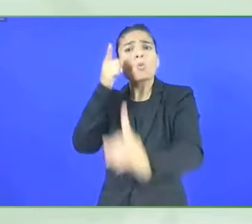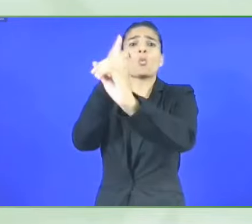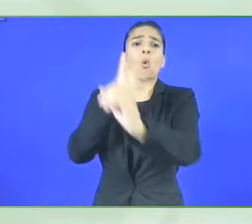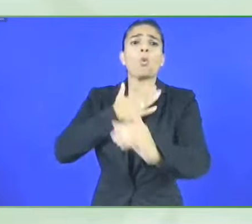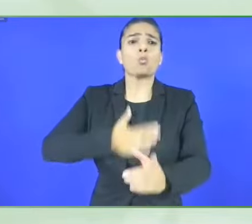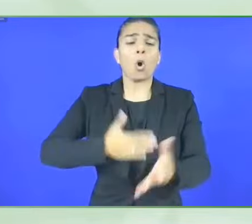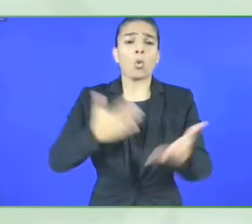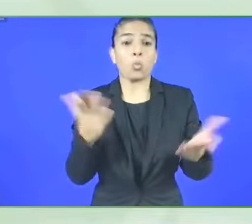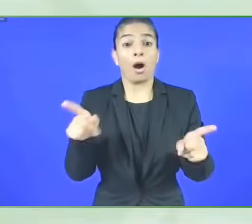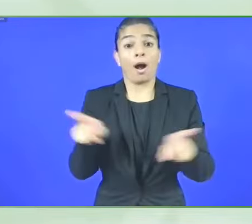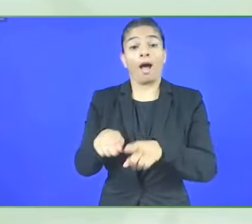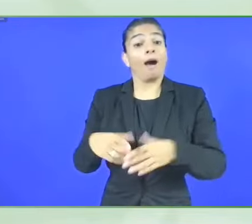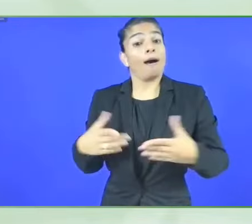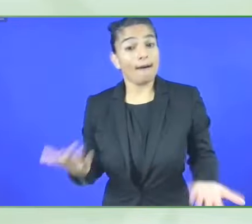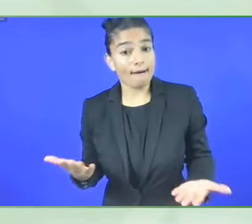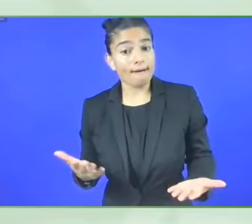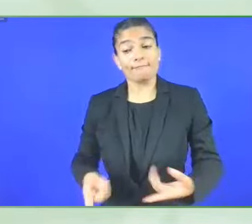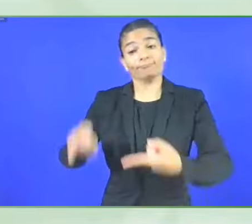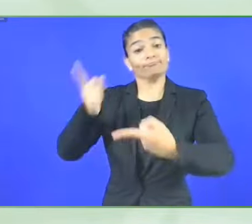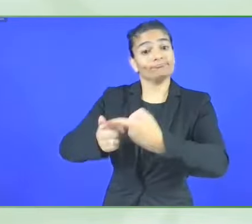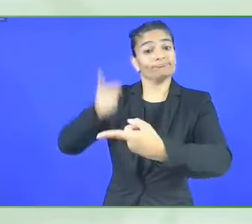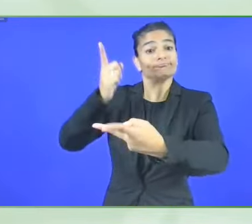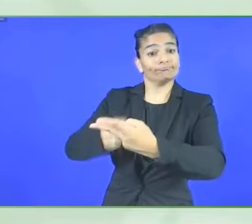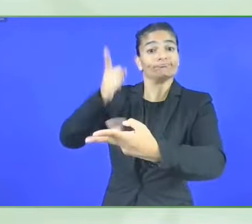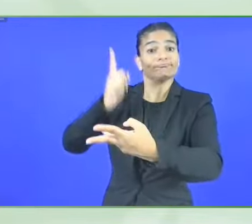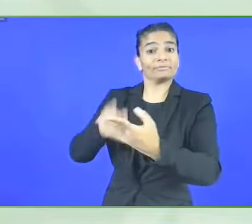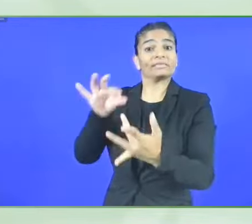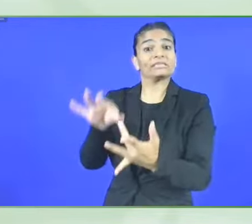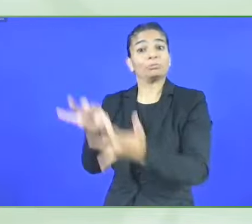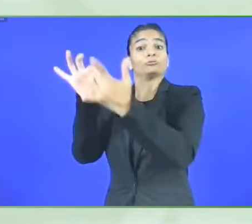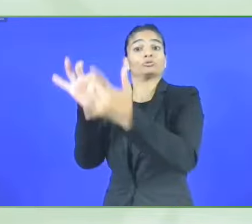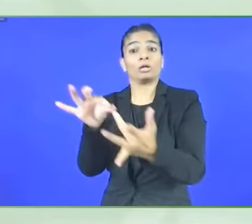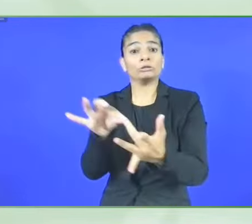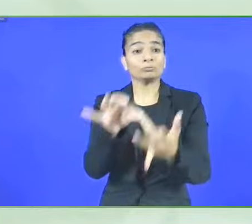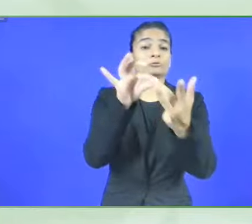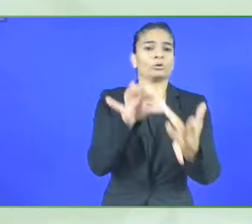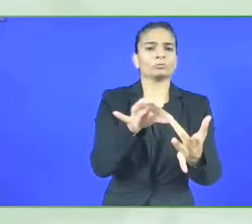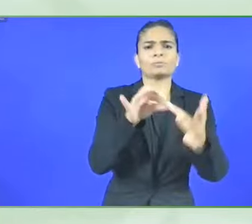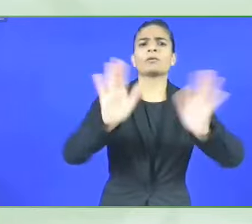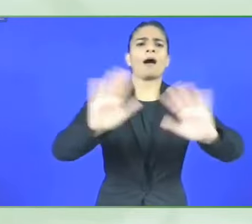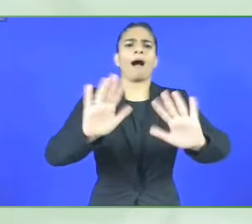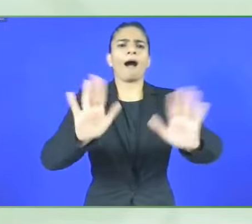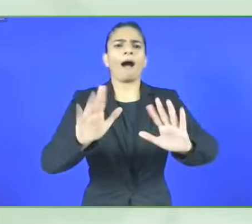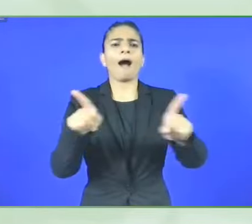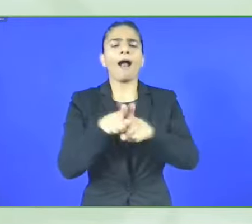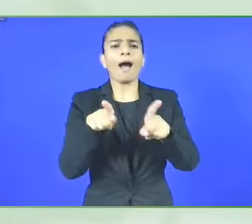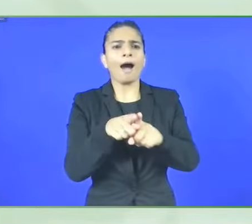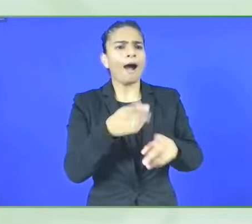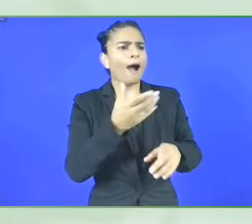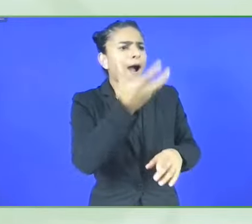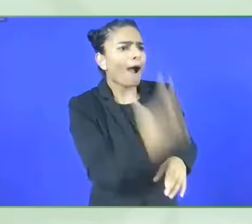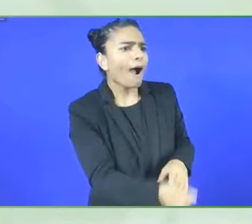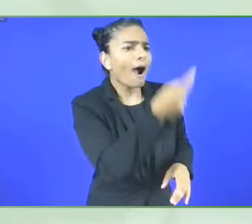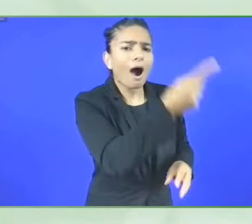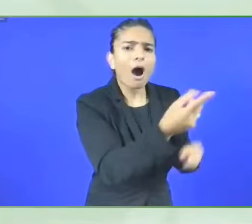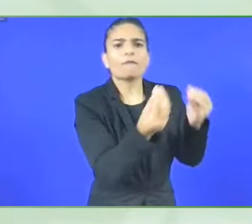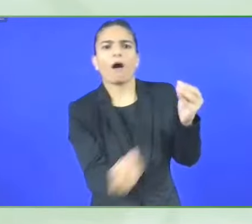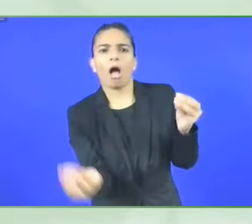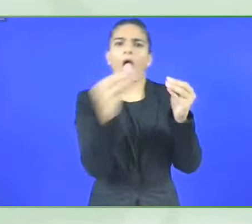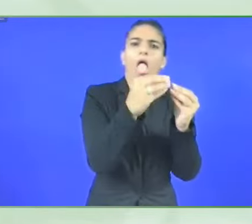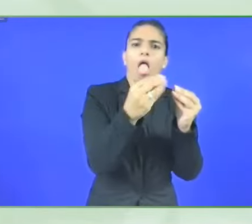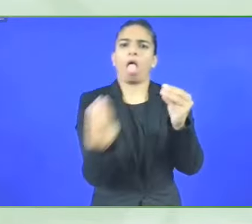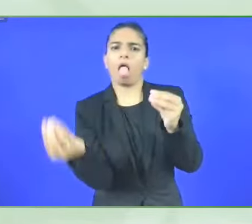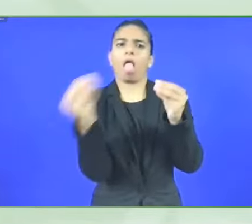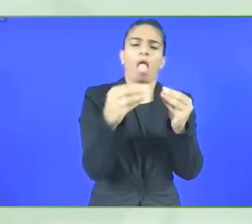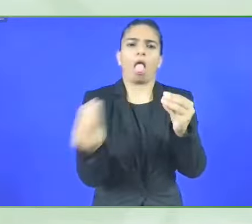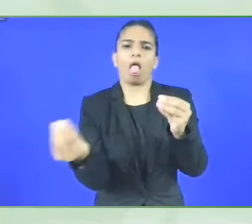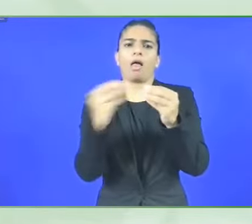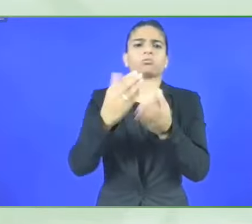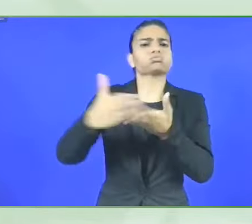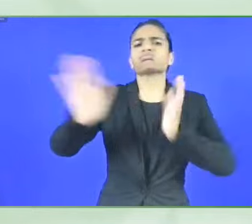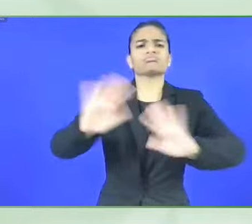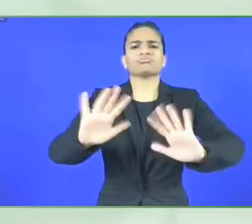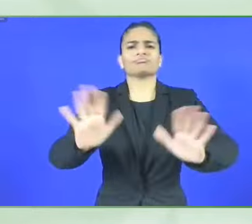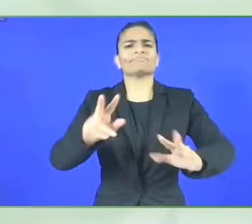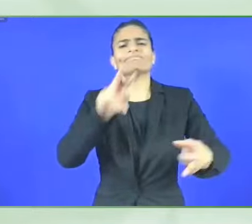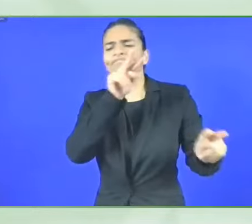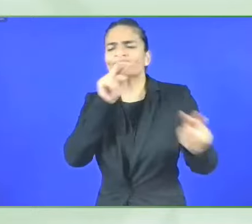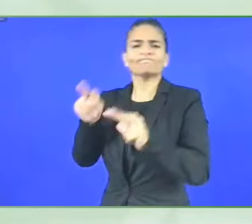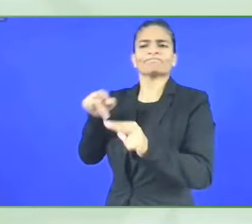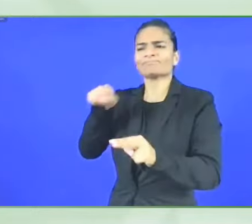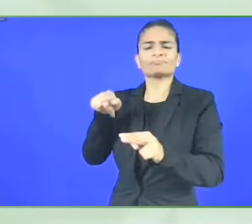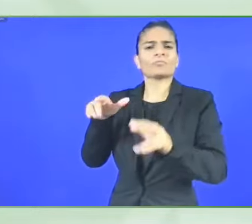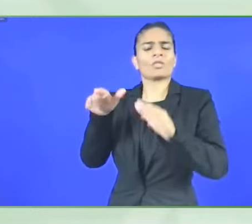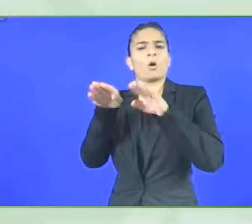In education, you could say that the physical design works in synergy with the pedagogical